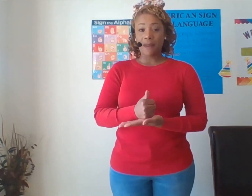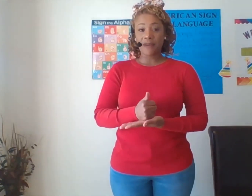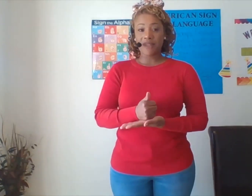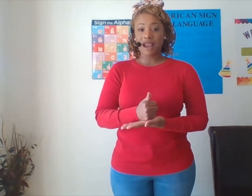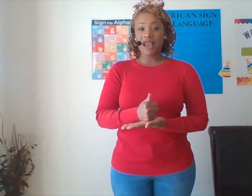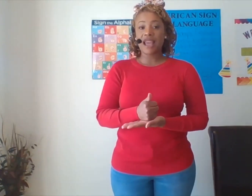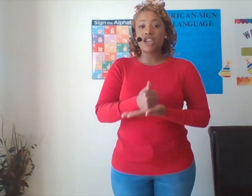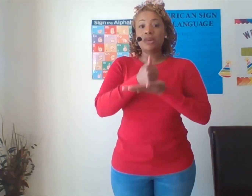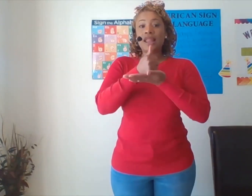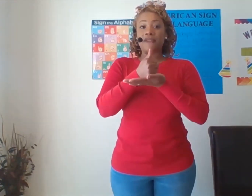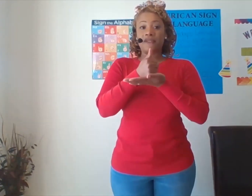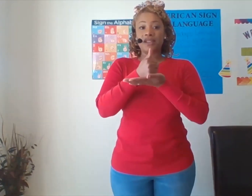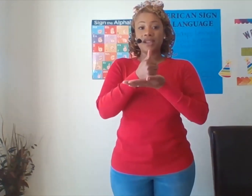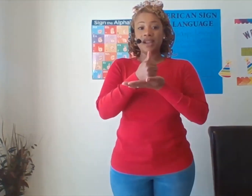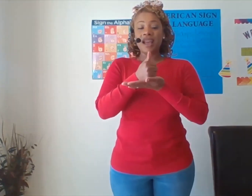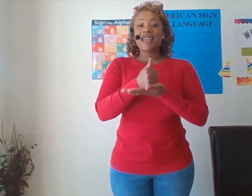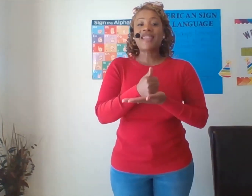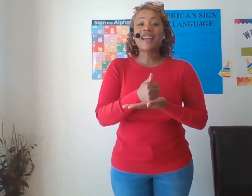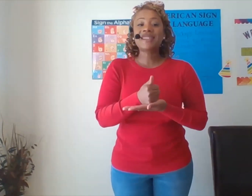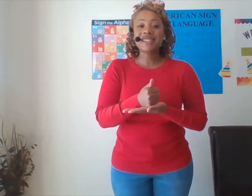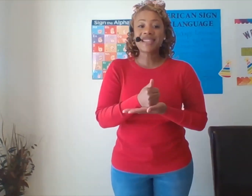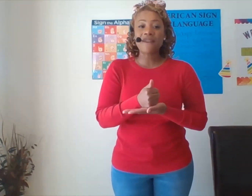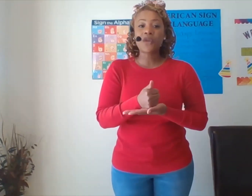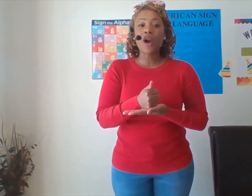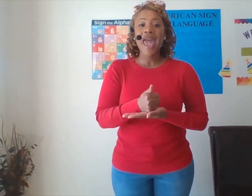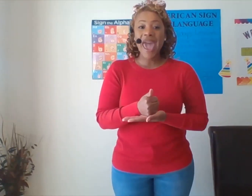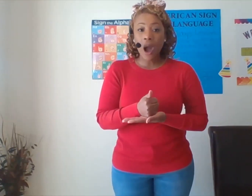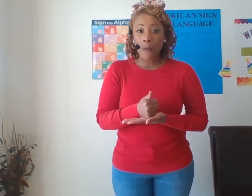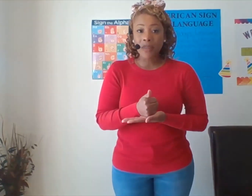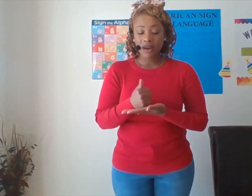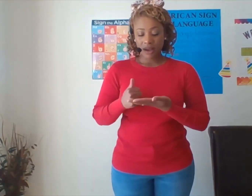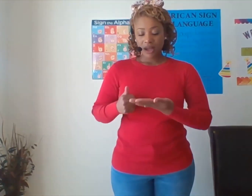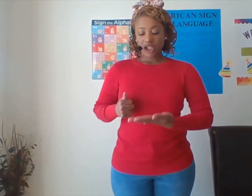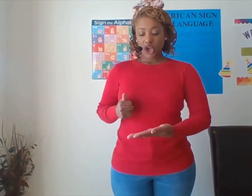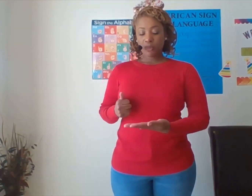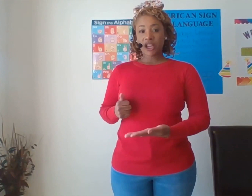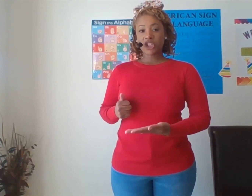top of that hand and you lift that's the sign for help so you place your